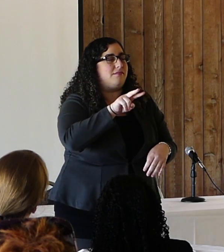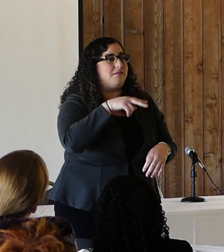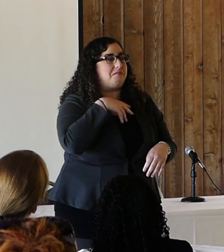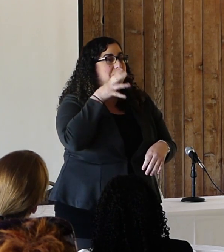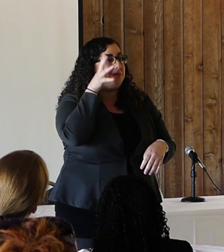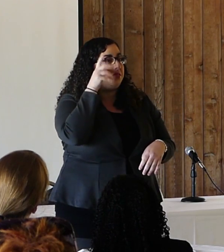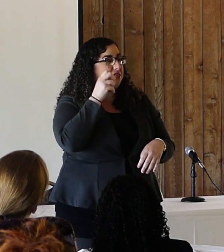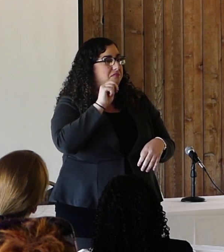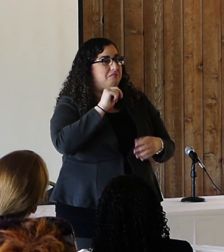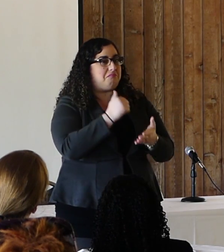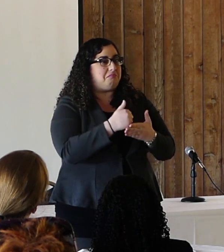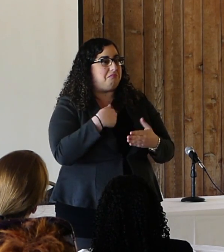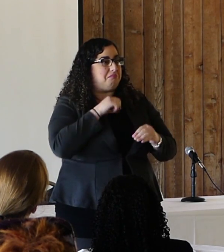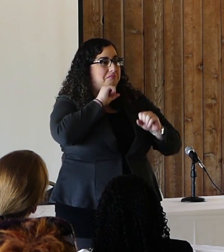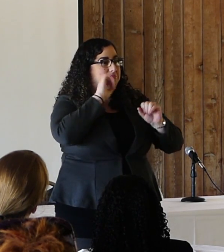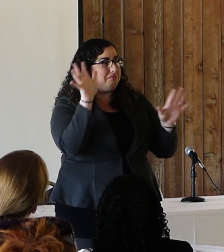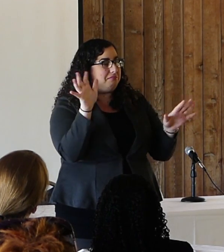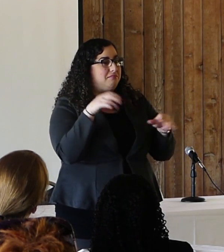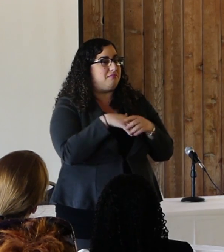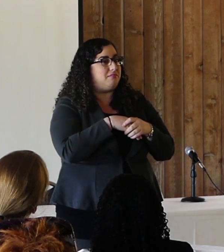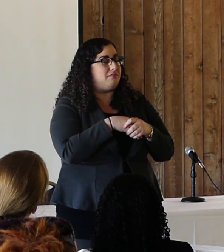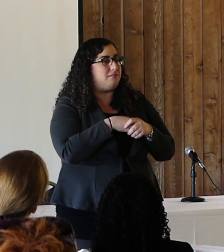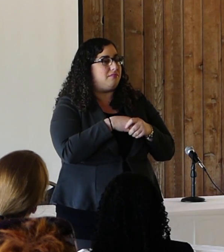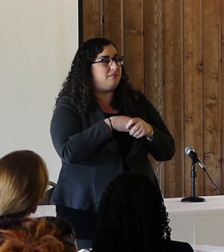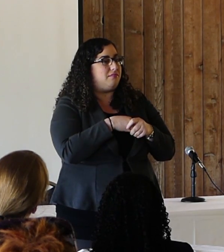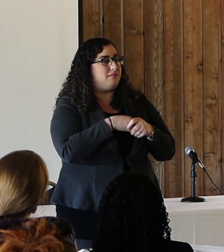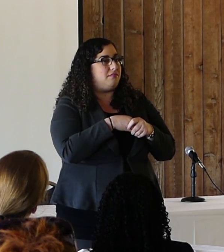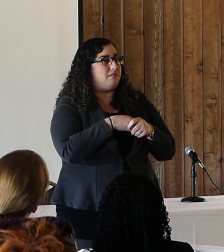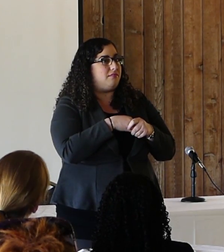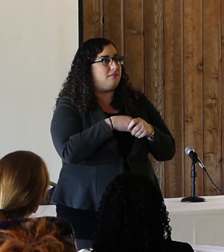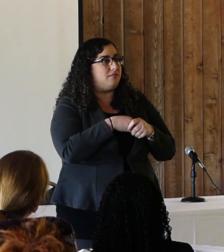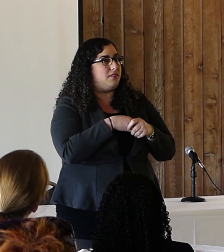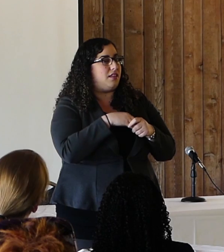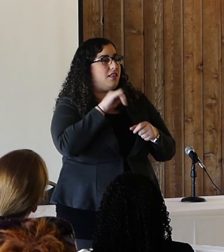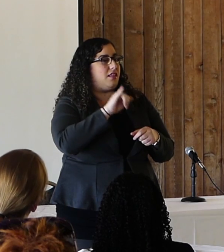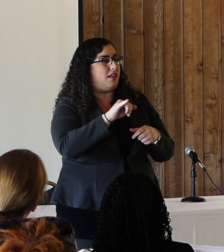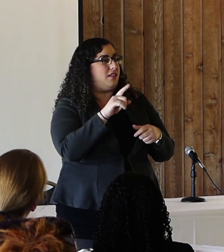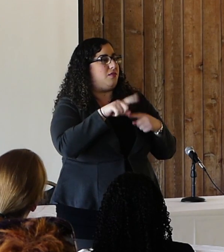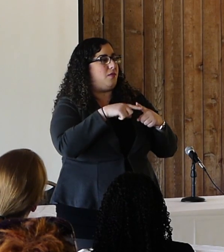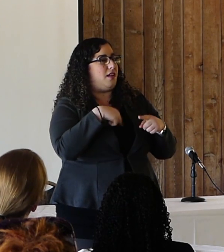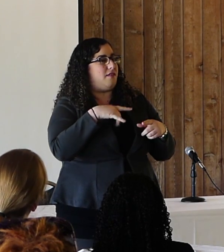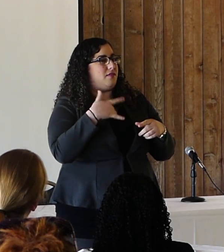me forward. And looking at the audience. And my parents didn't help me